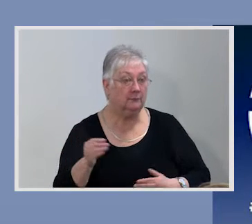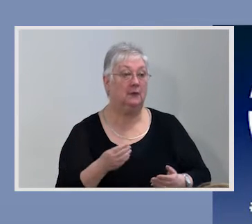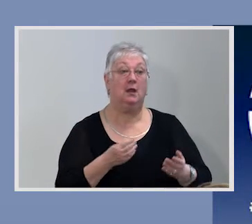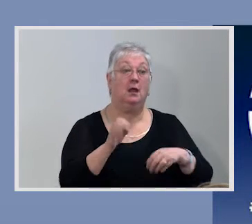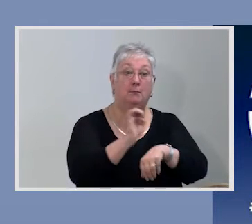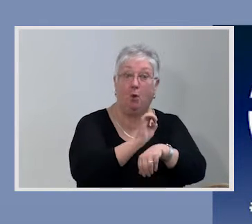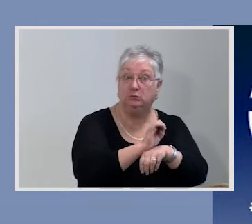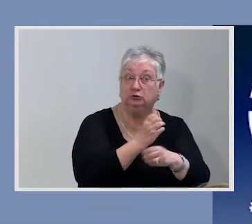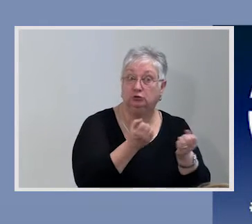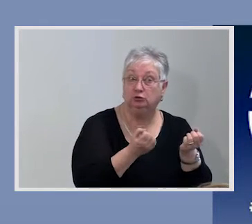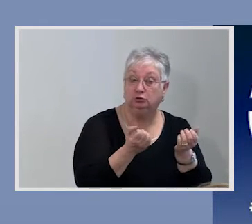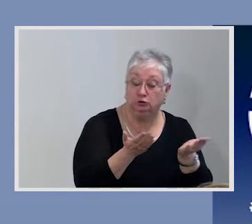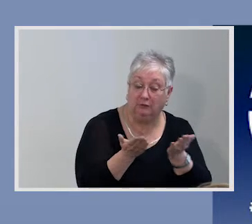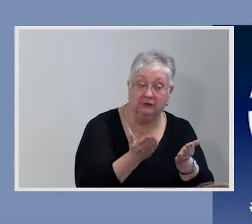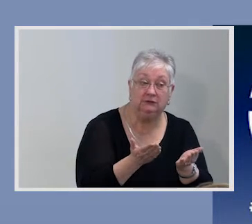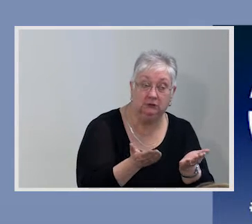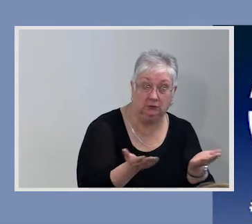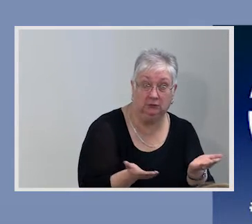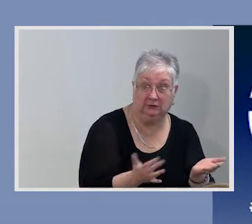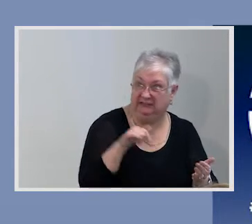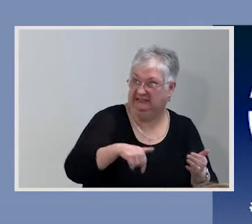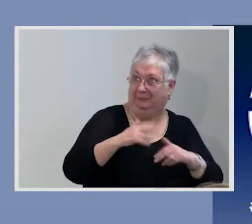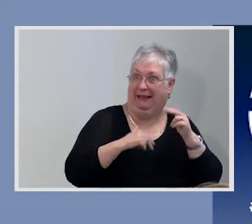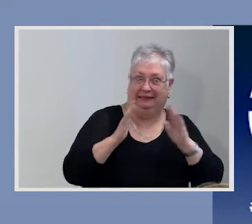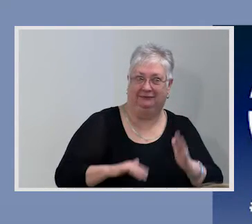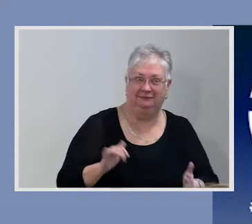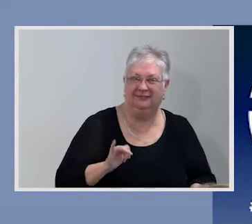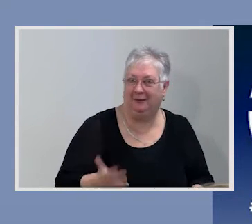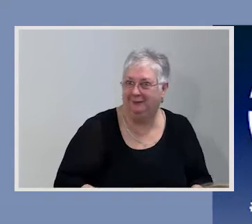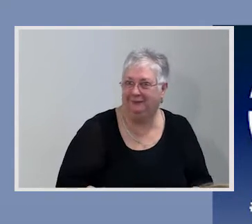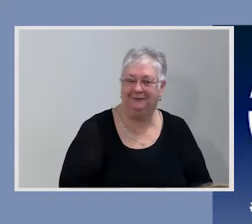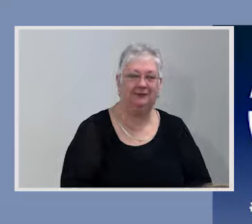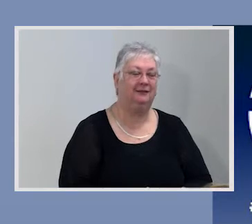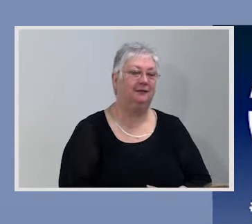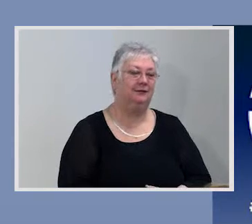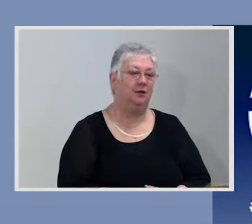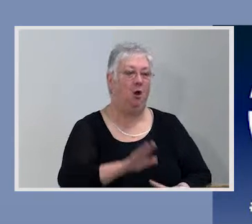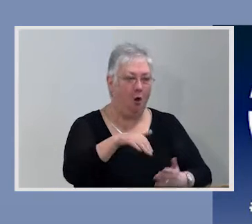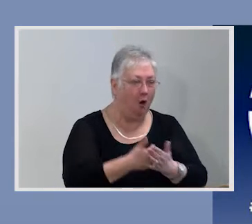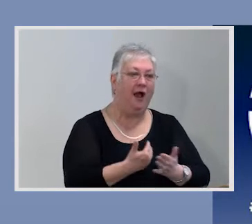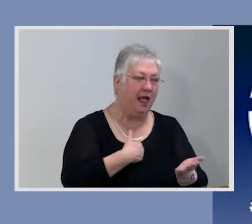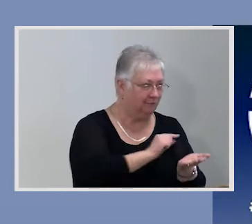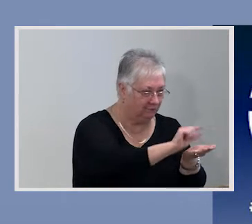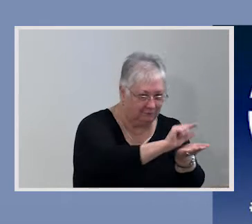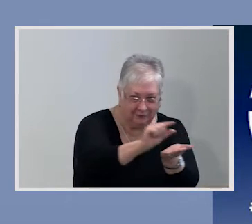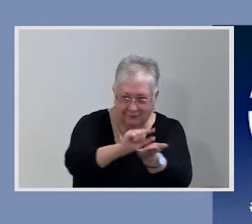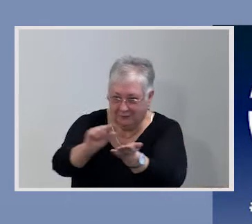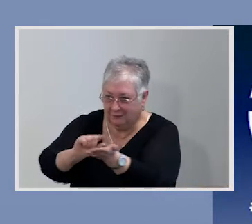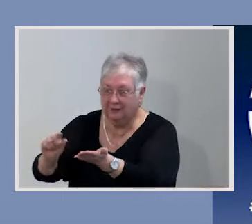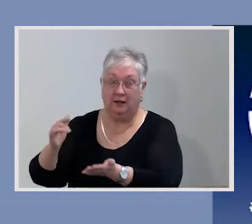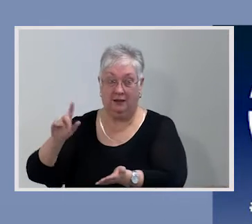FACILITY AND ALL THE WORK THAT THE GOVERNMENT DOES EVERY SINGLE DAY. ONE OF THE THINGS THAT MAYOR